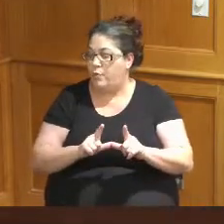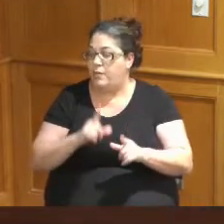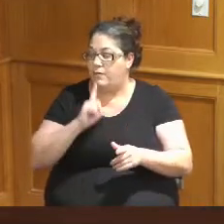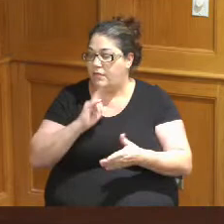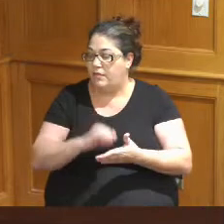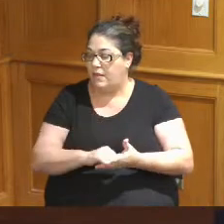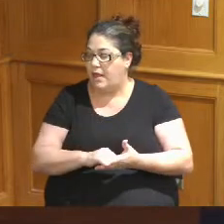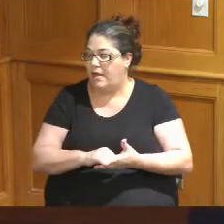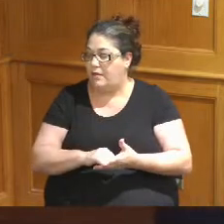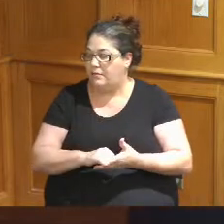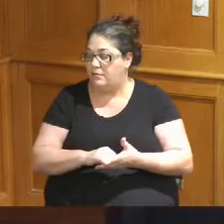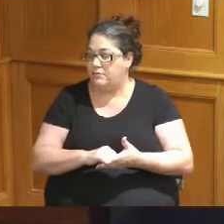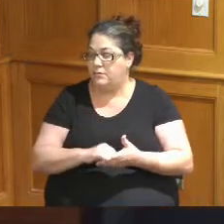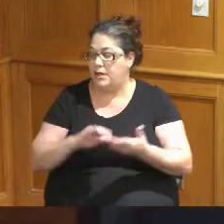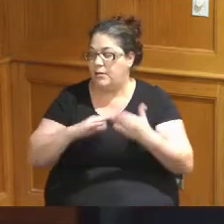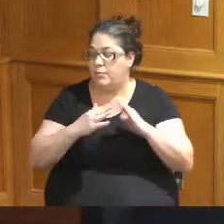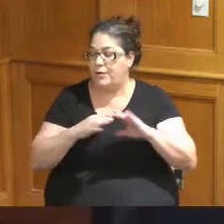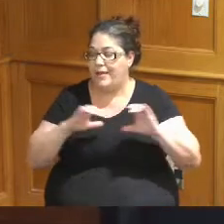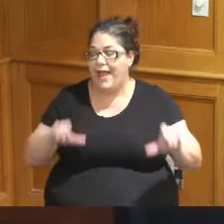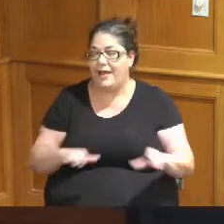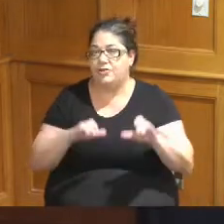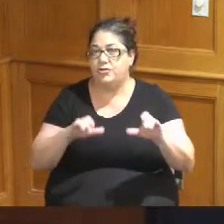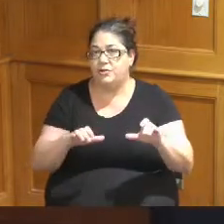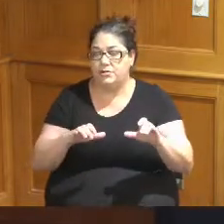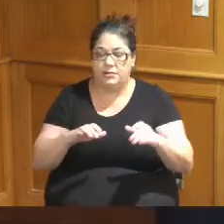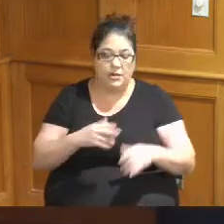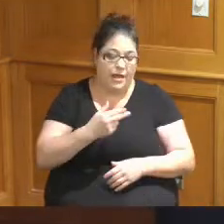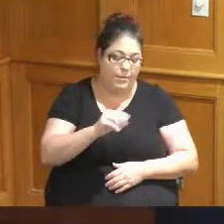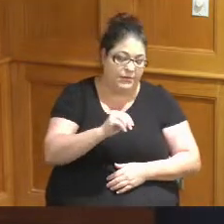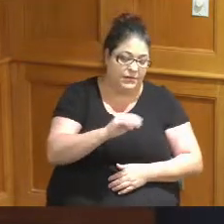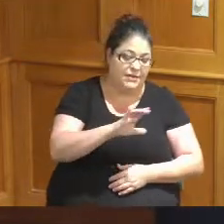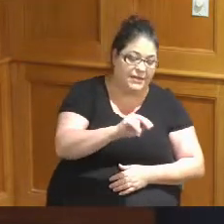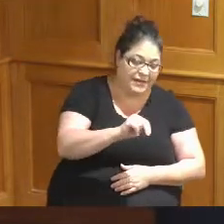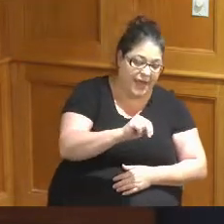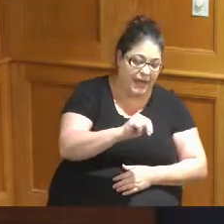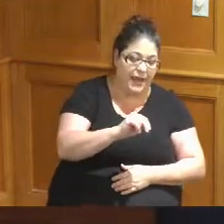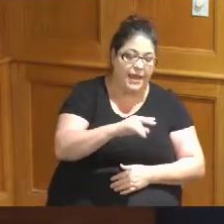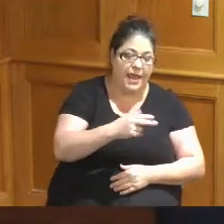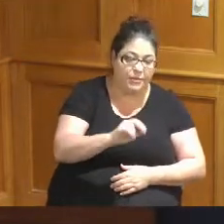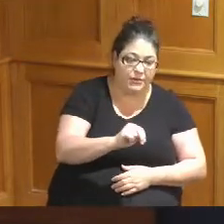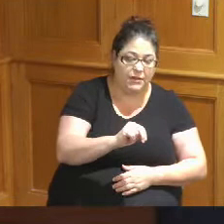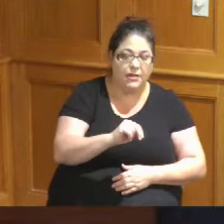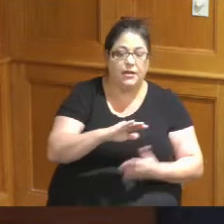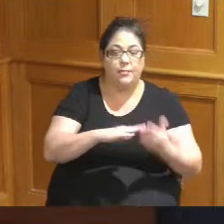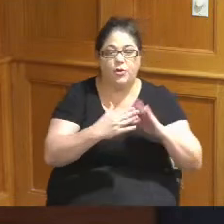with the Community Action Hamilton Cincinnati Hamilton County Community Action Agency this